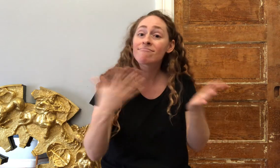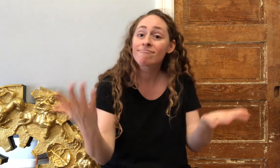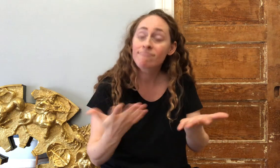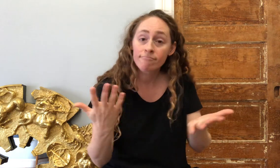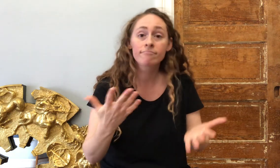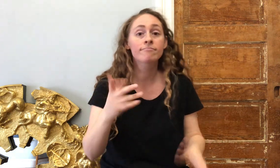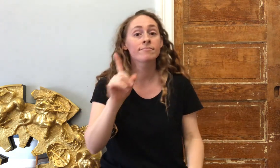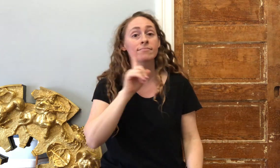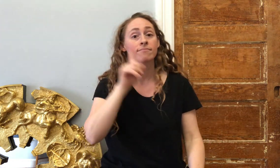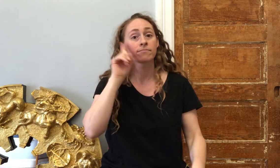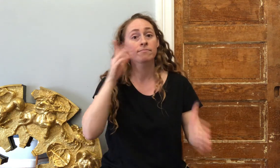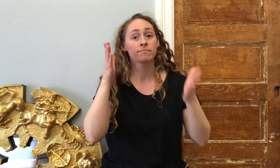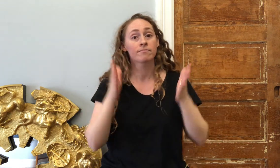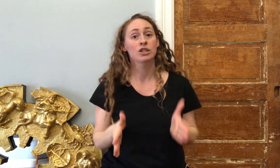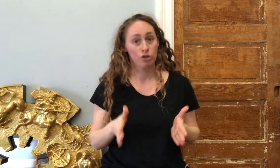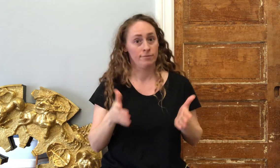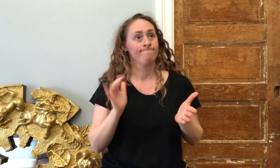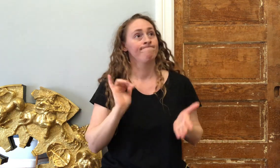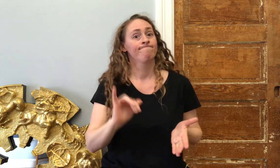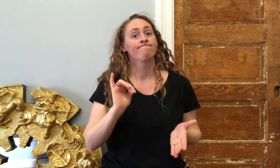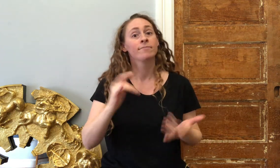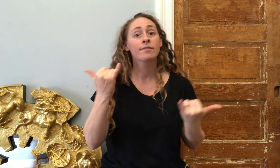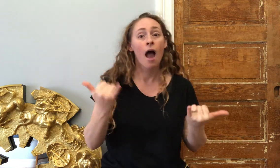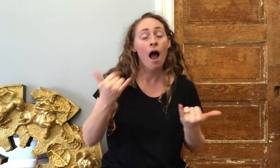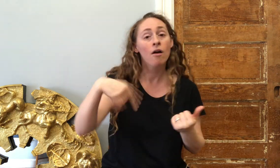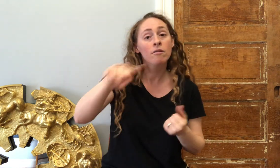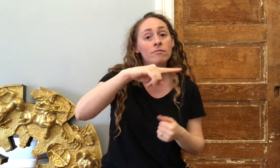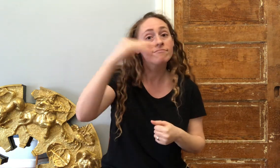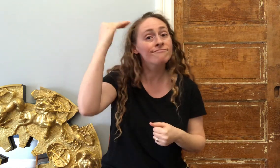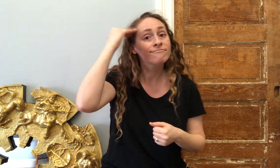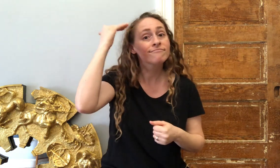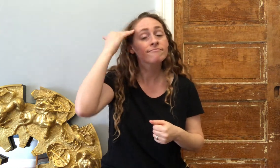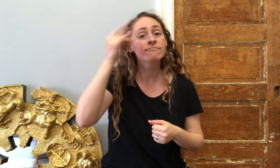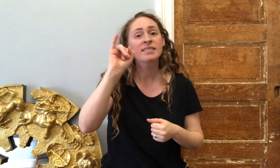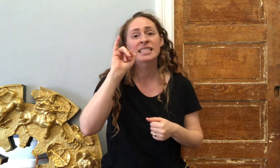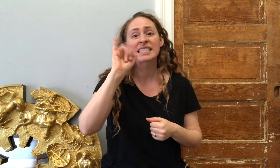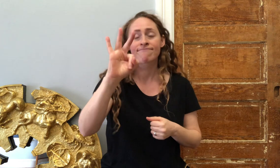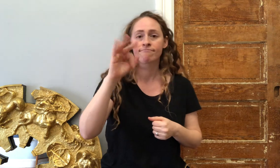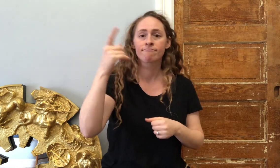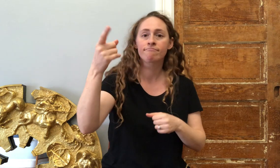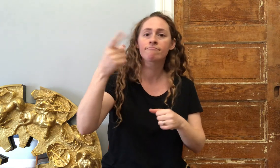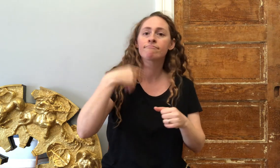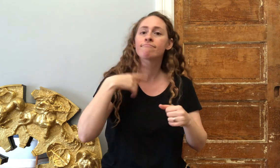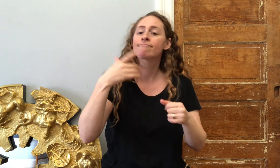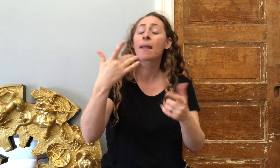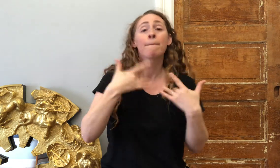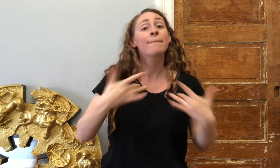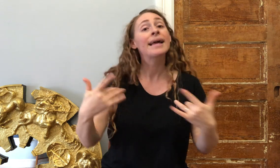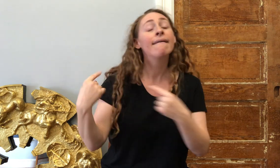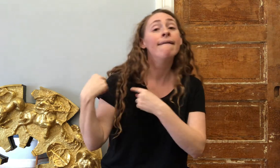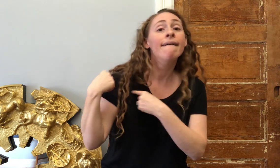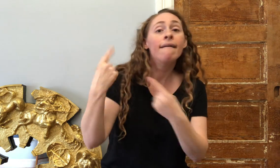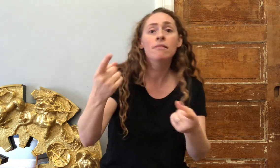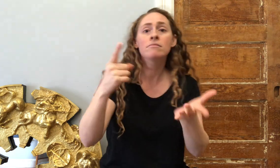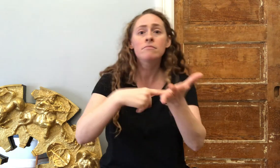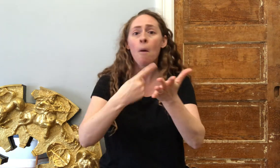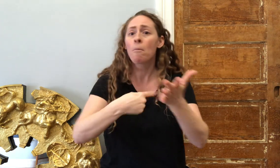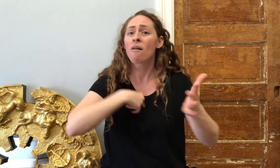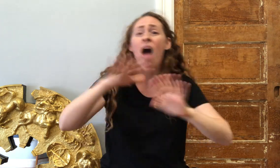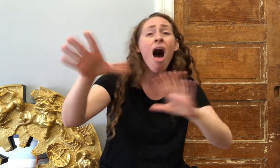That means if a deaf person is in a trial and they need to be aware of their rights.